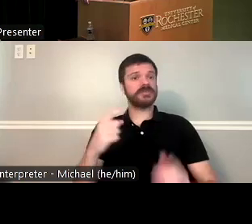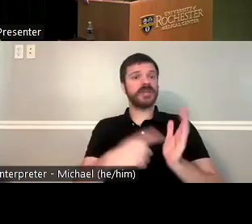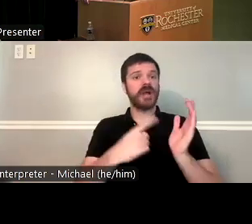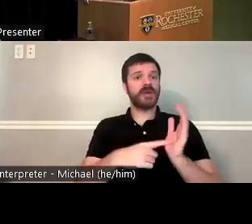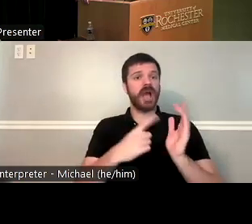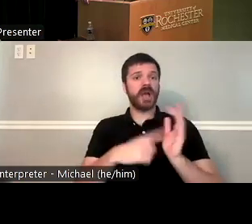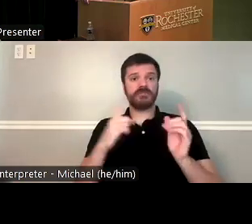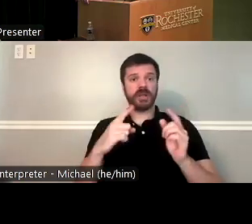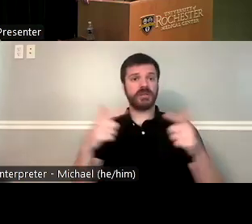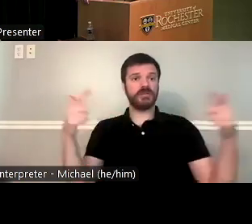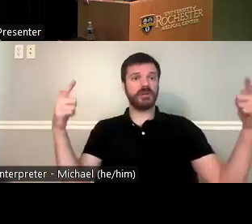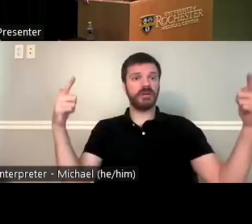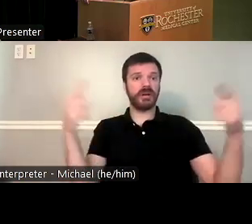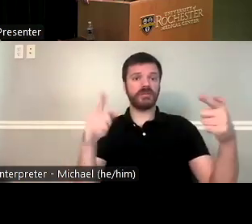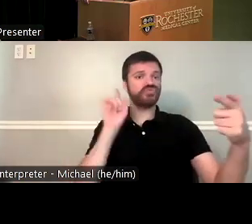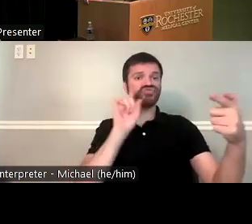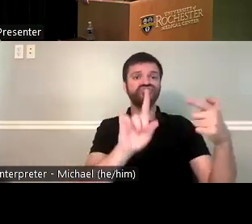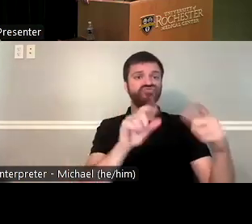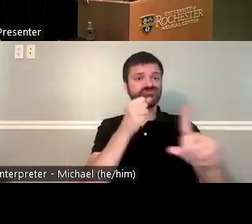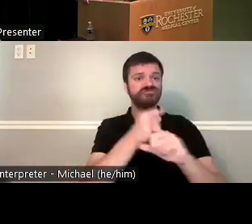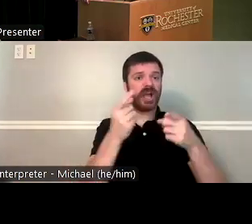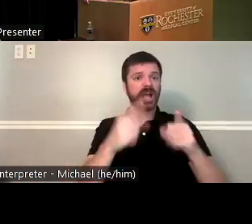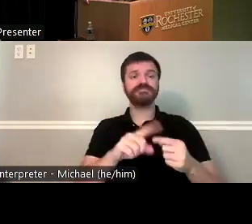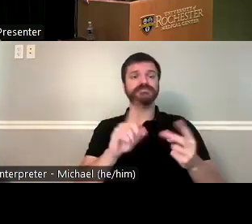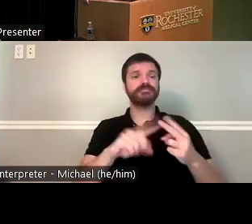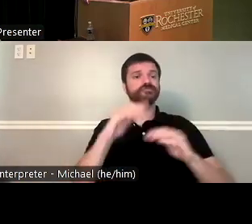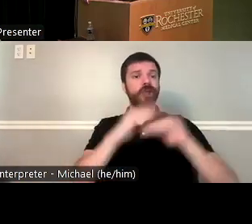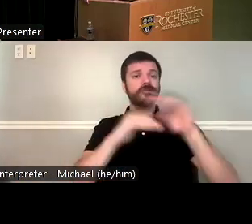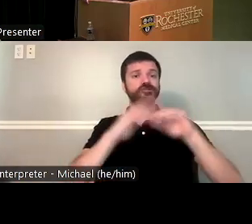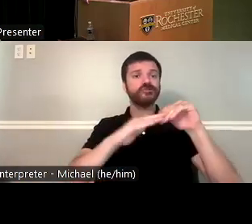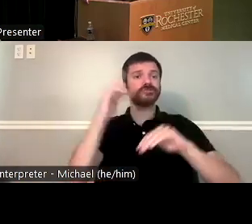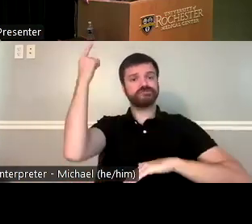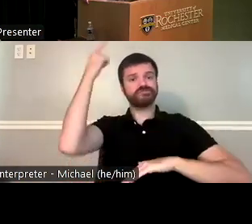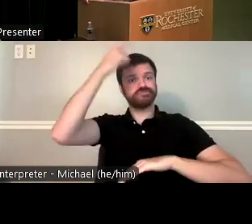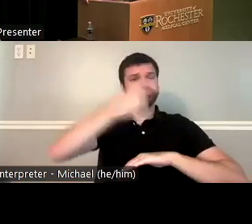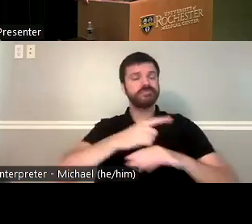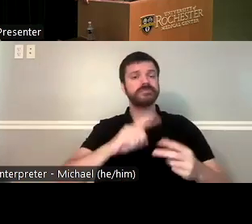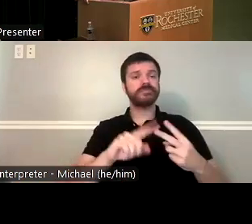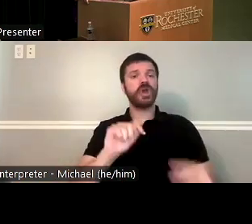something dropped from a construction site was killed when a truck came across the highway and